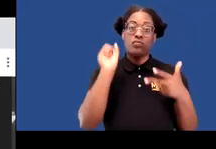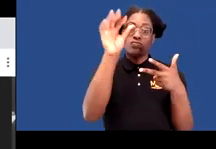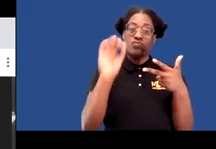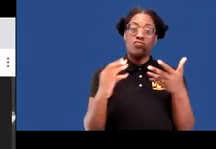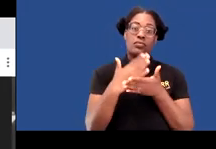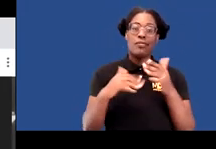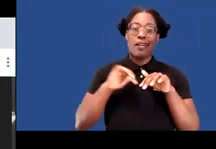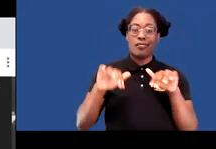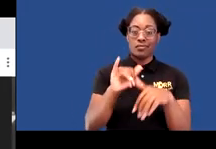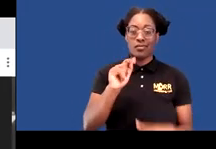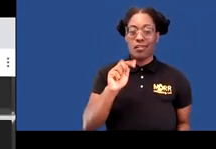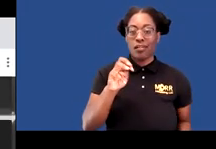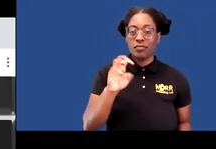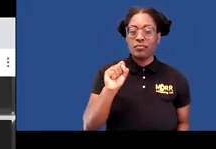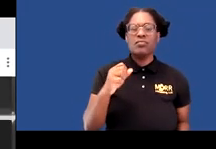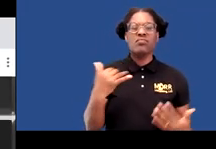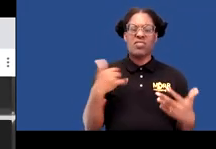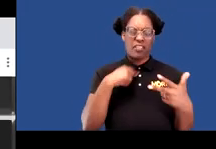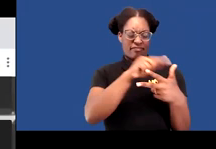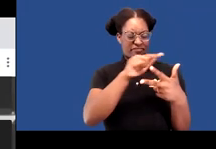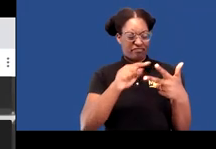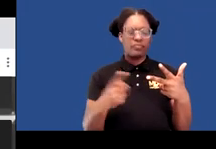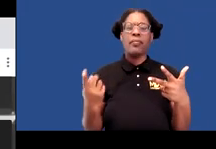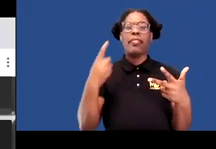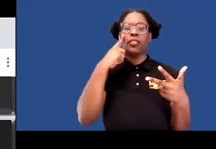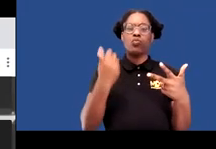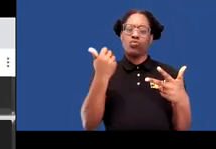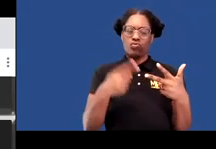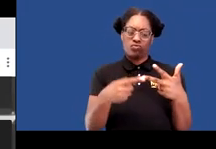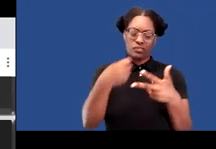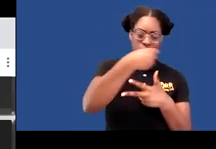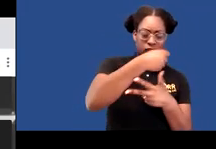think about which one you might want to do first.